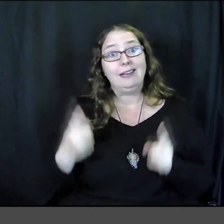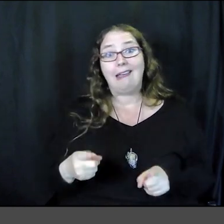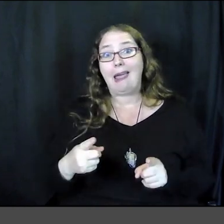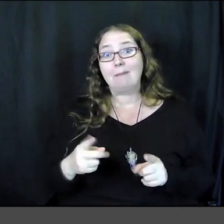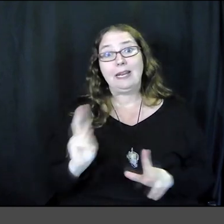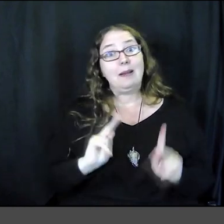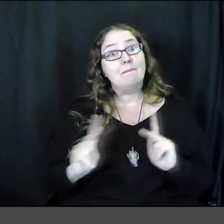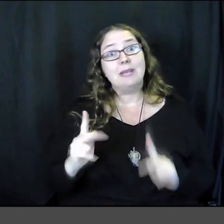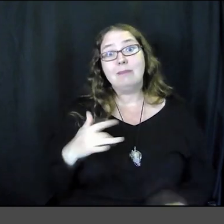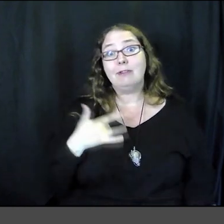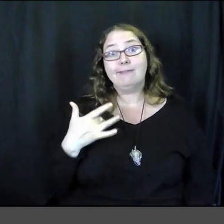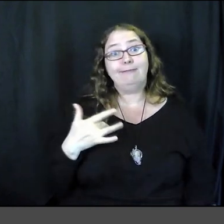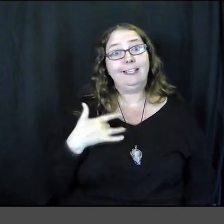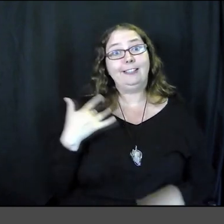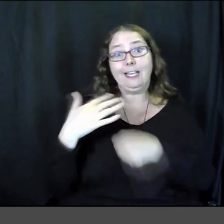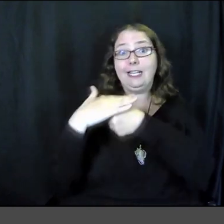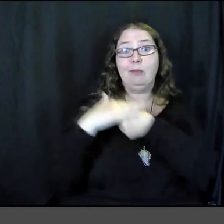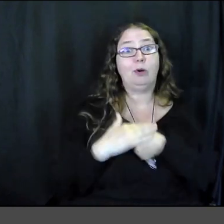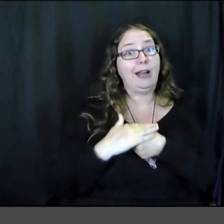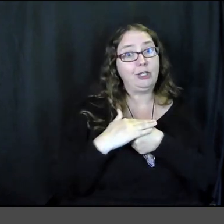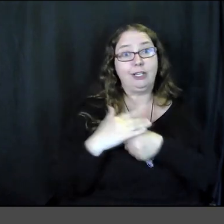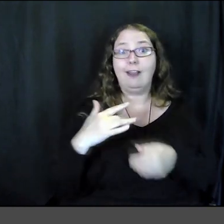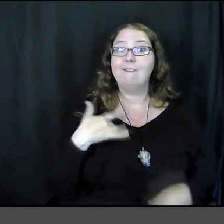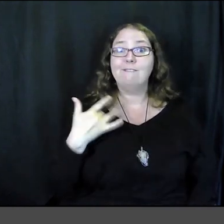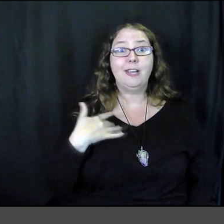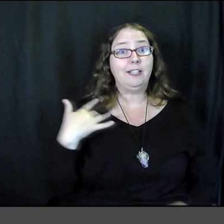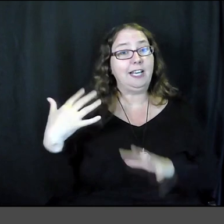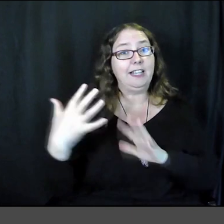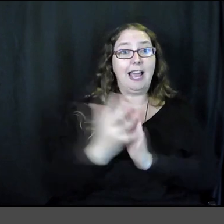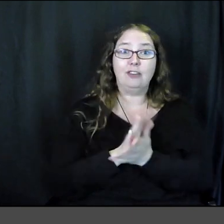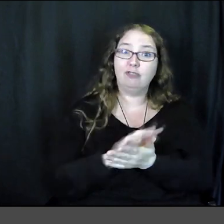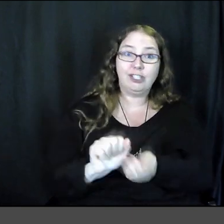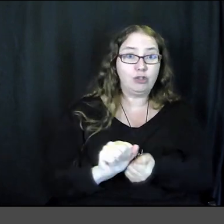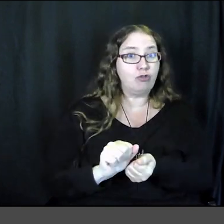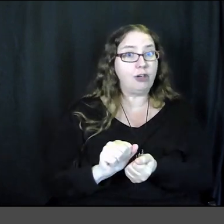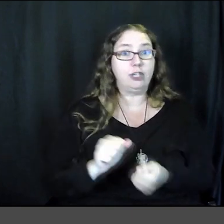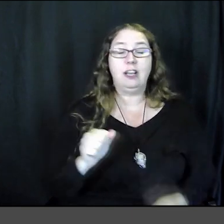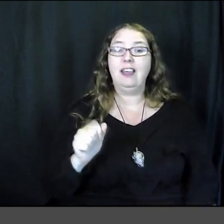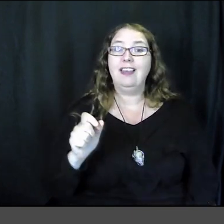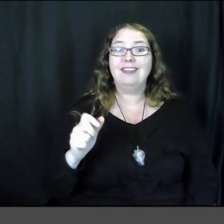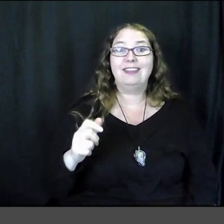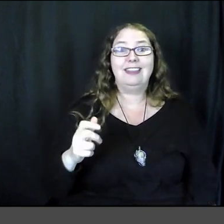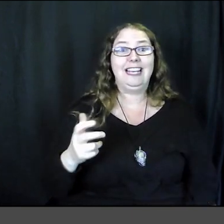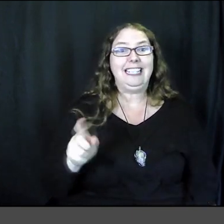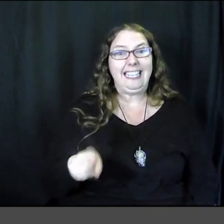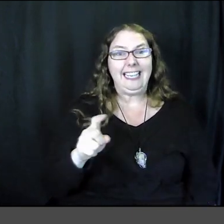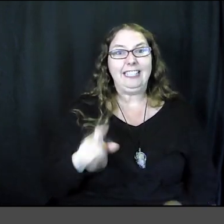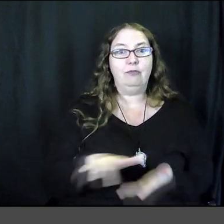THE EVISCERATION, THE NEED TO MAKE THEM INVISIBLE. THEY'RE FIGHTING BACK. THIS IS WHAT LED CARTER G.